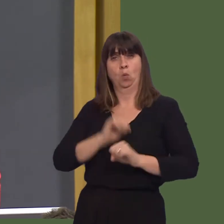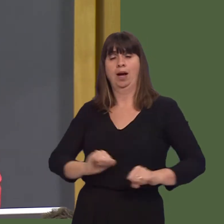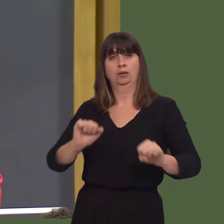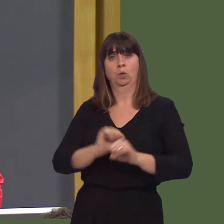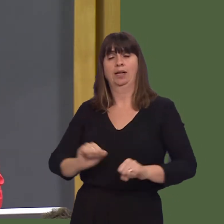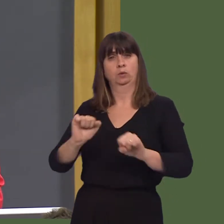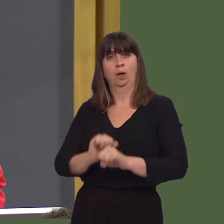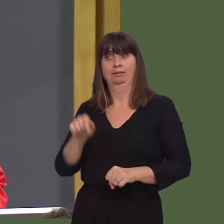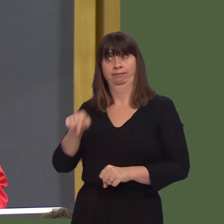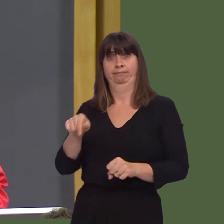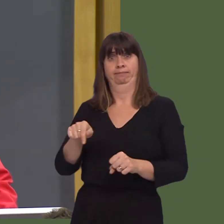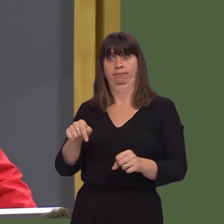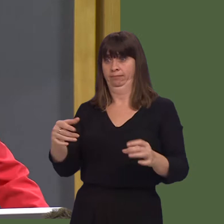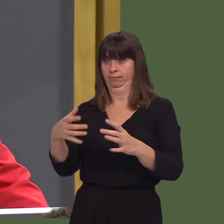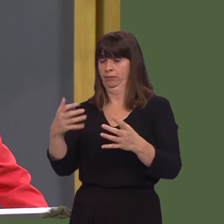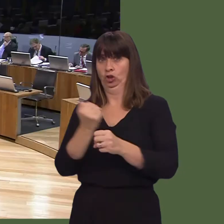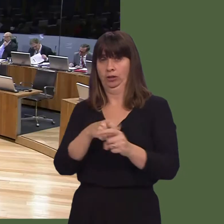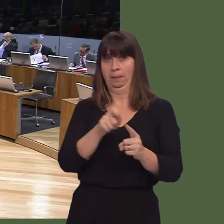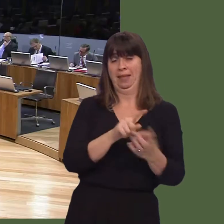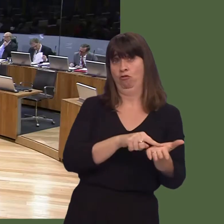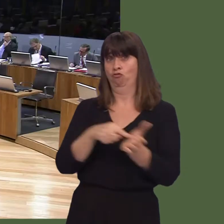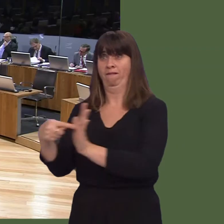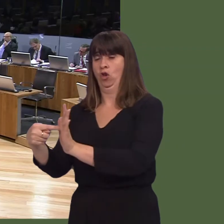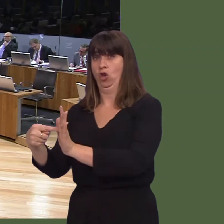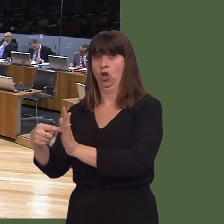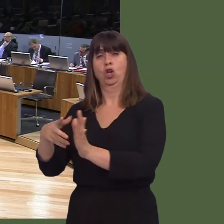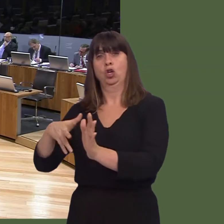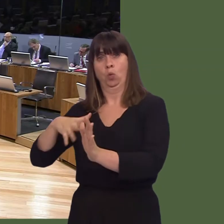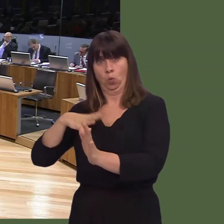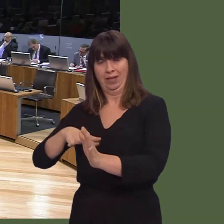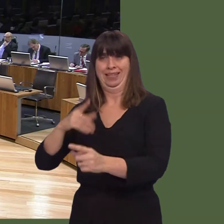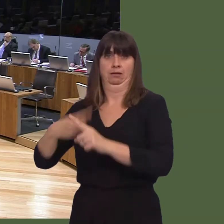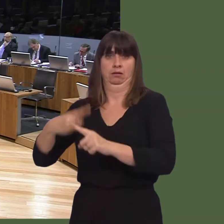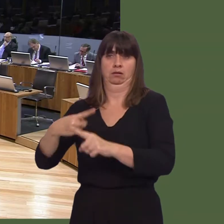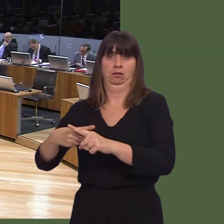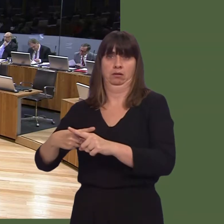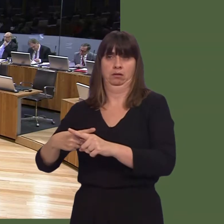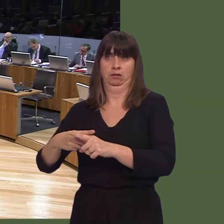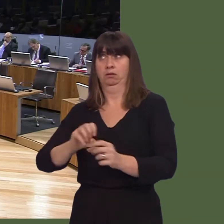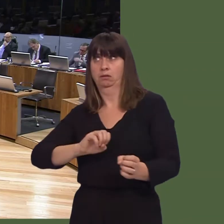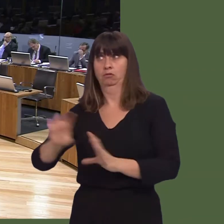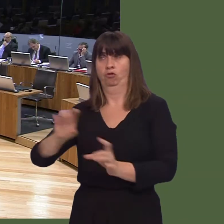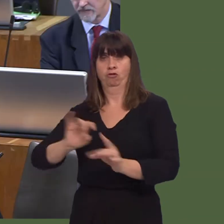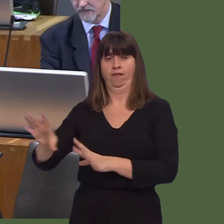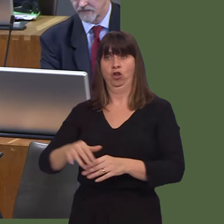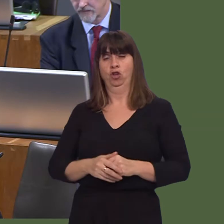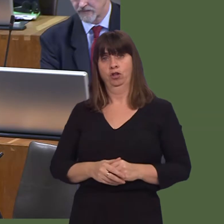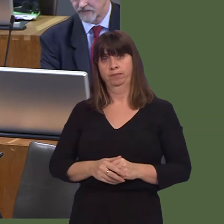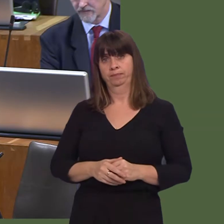ensure that GP referrals are not downgraded? Julie James AM: We have some really interesting things happening in in this field, actually.